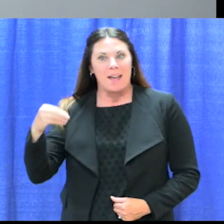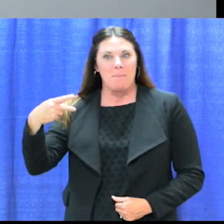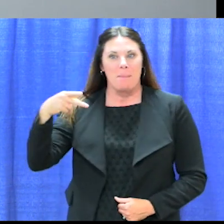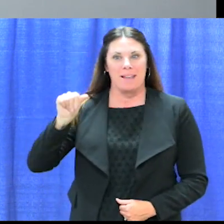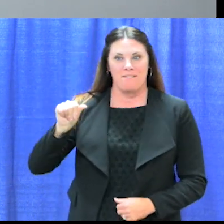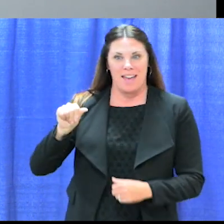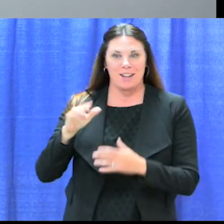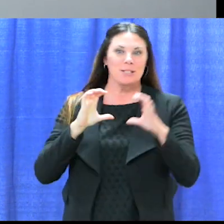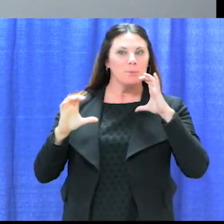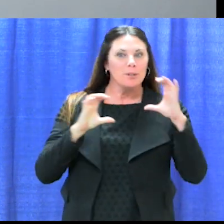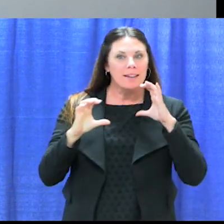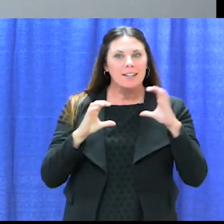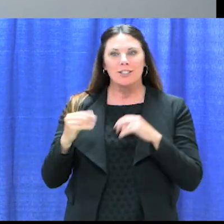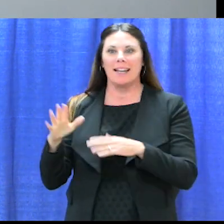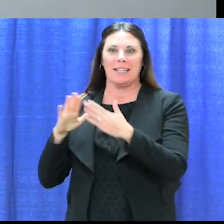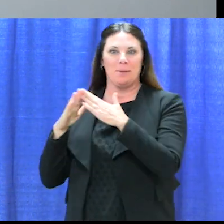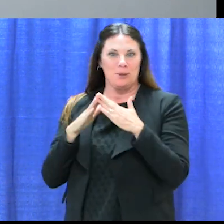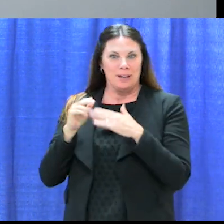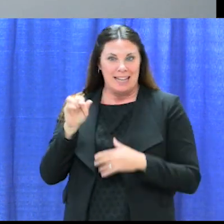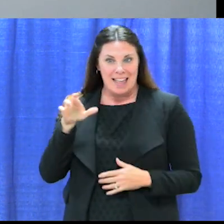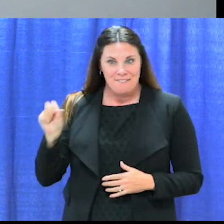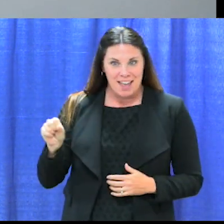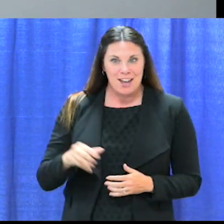and also community affairs for Cox Communications.